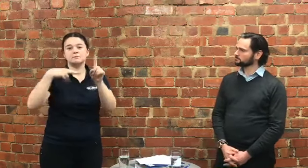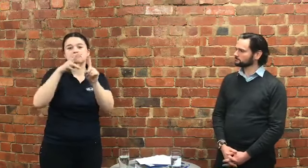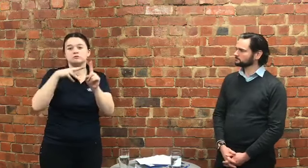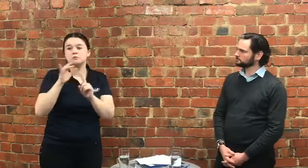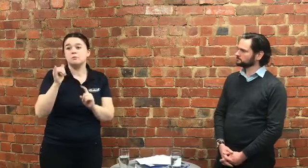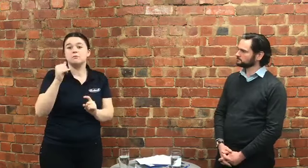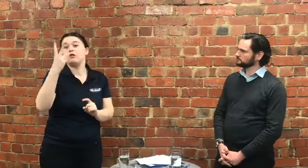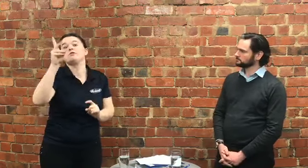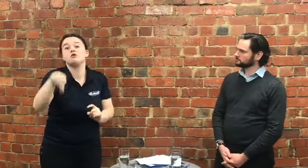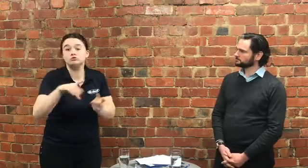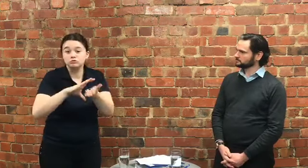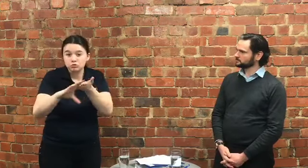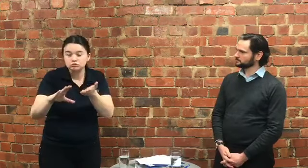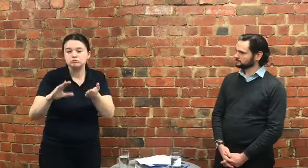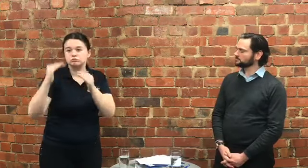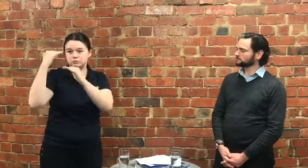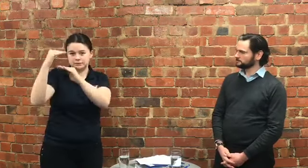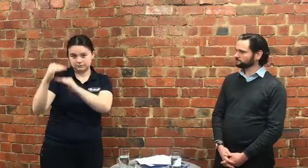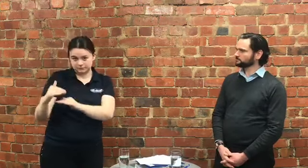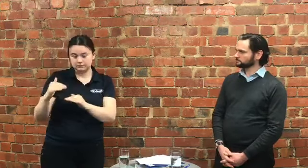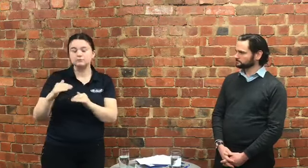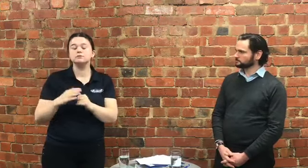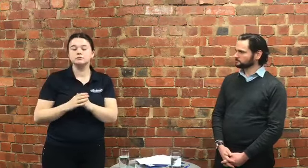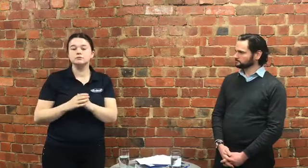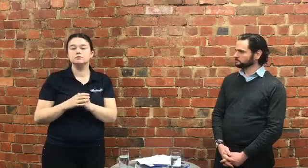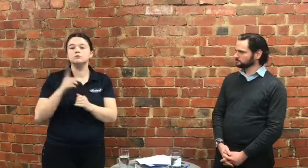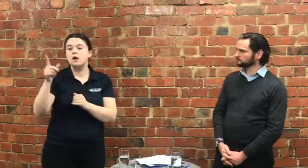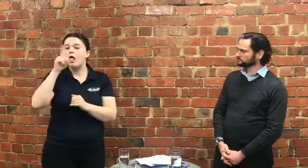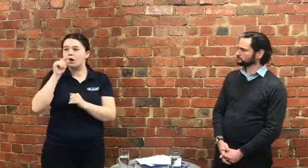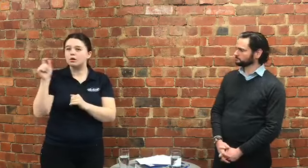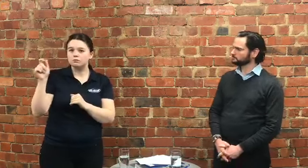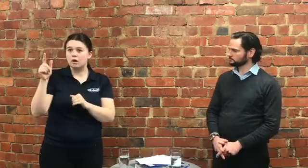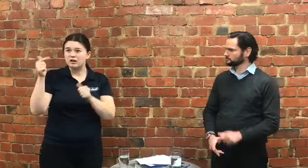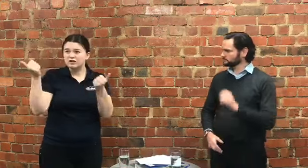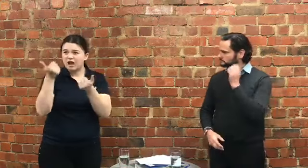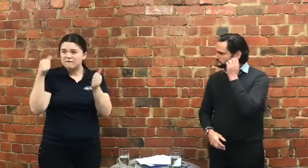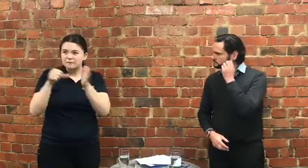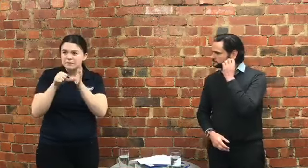They will dictate how much you will be paying for those services.